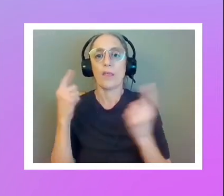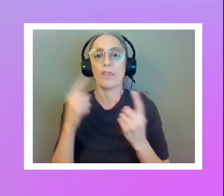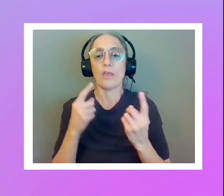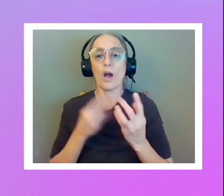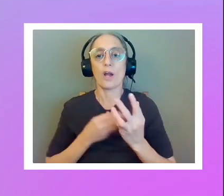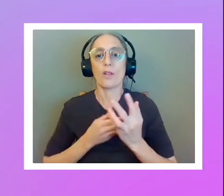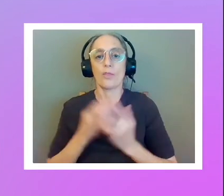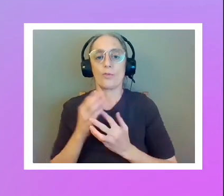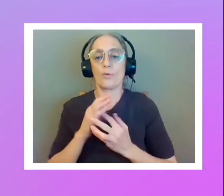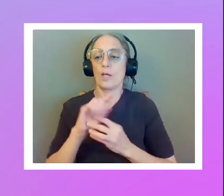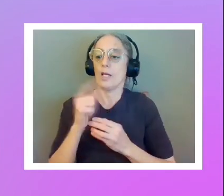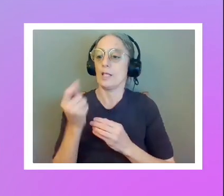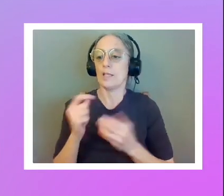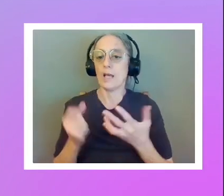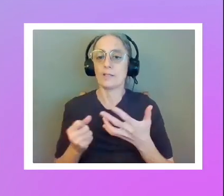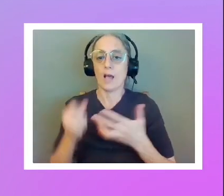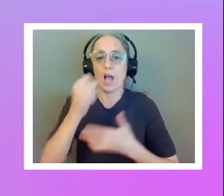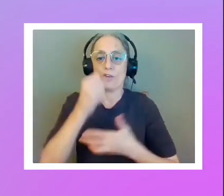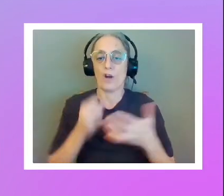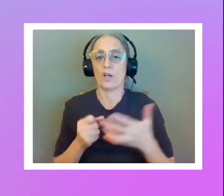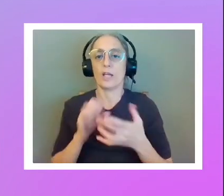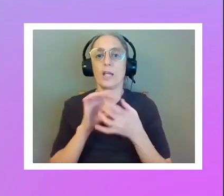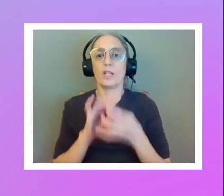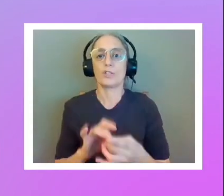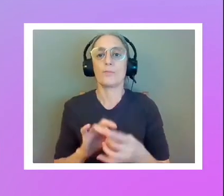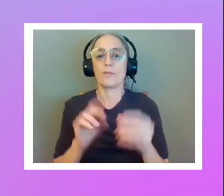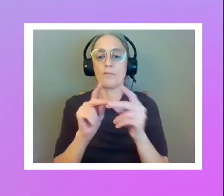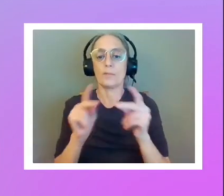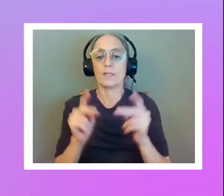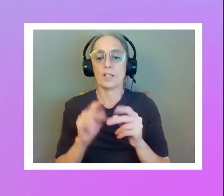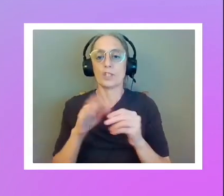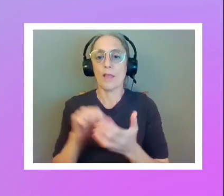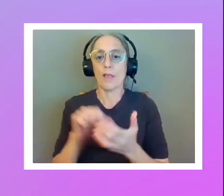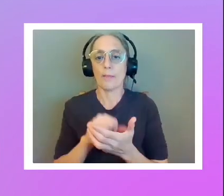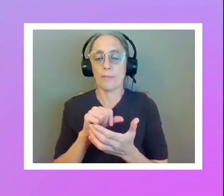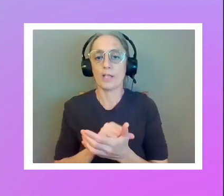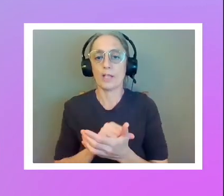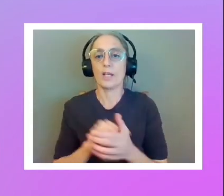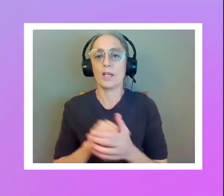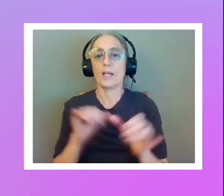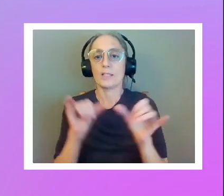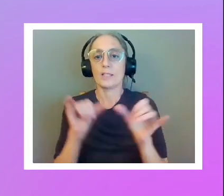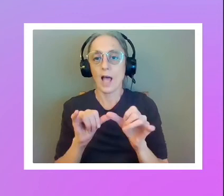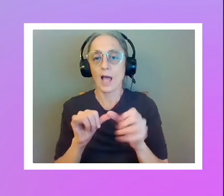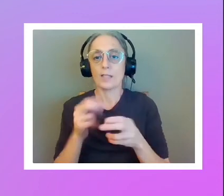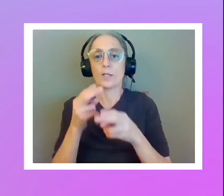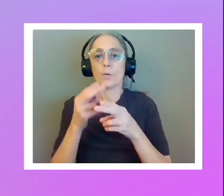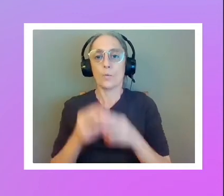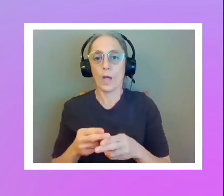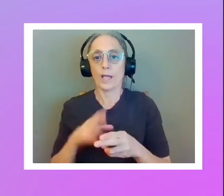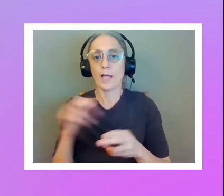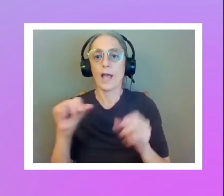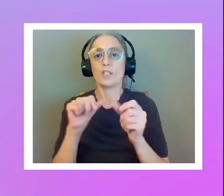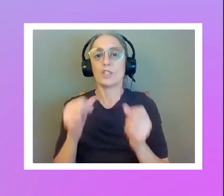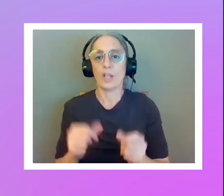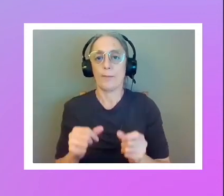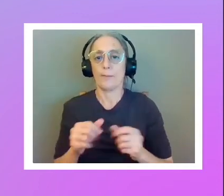in terms of position on the page size, weight and shade. By starting in gray scale,